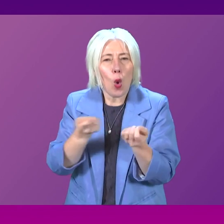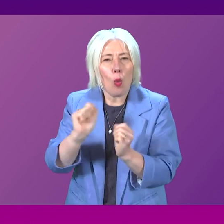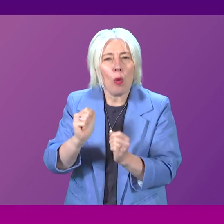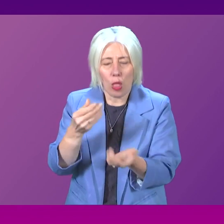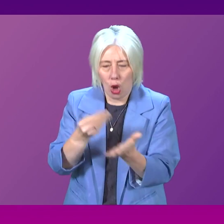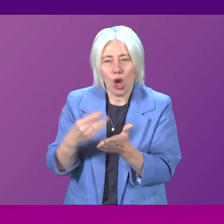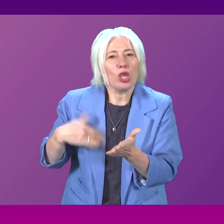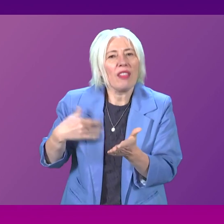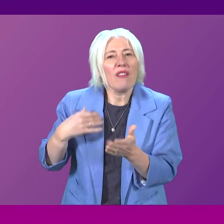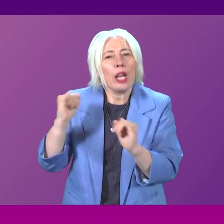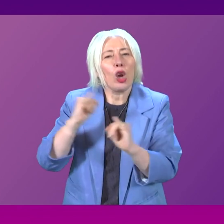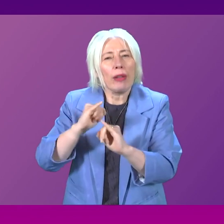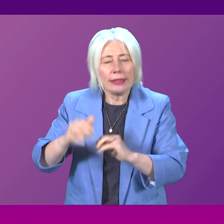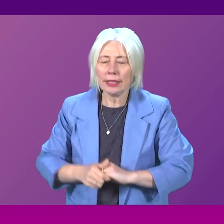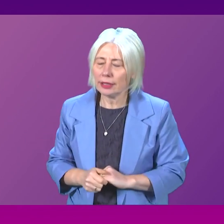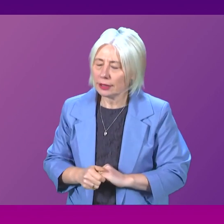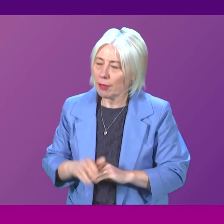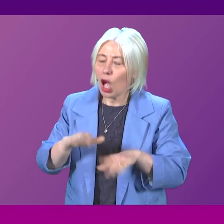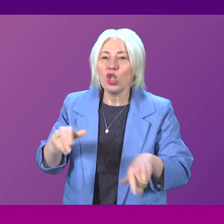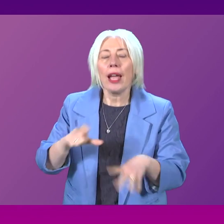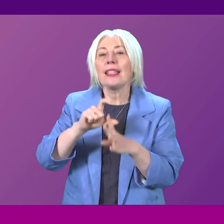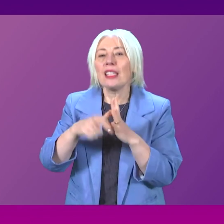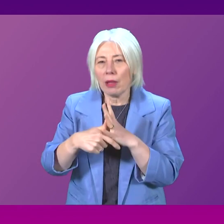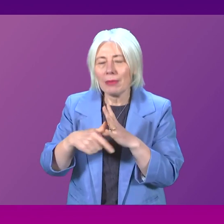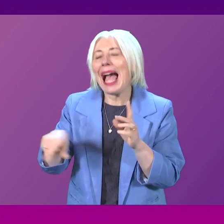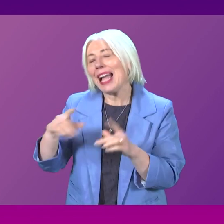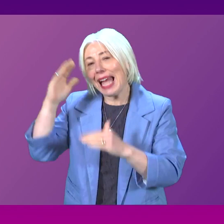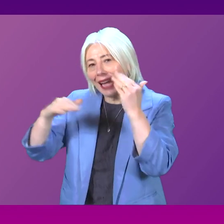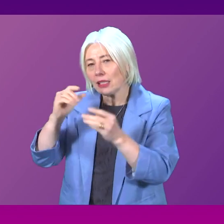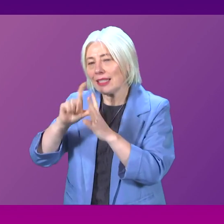The child disability payment and the adult disability payment, as well as the carers